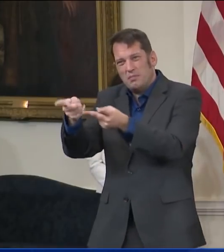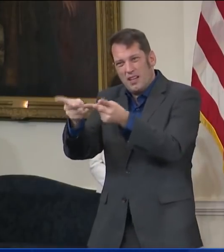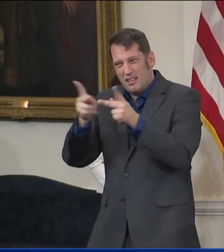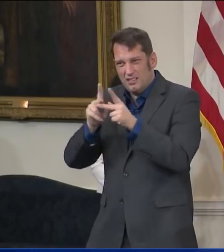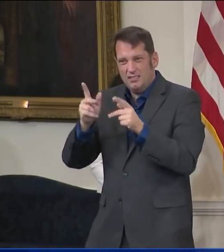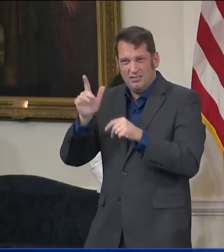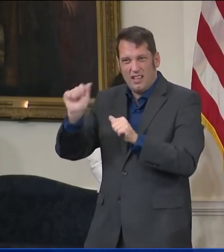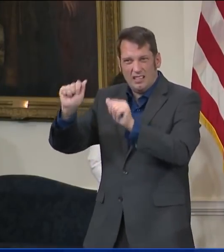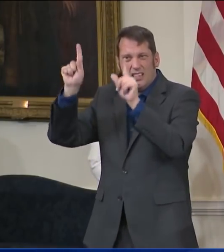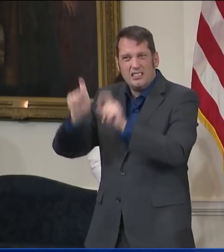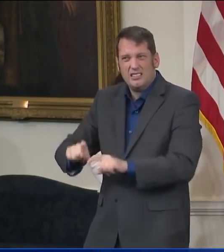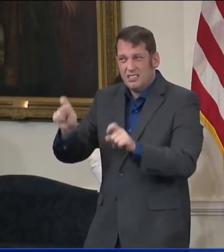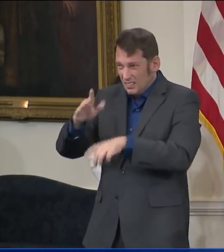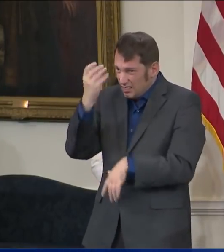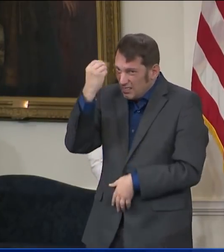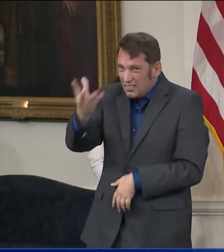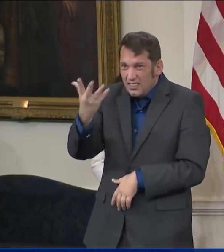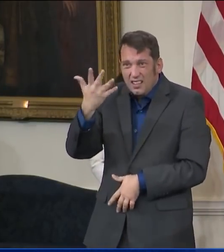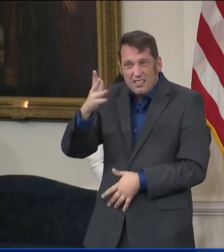WE’RE DOING MORE TESTING THAN EVER WE DO IT.